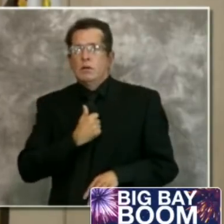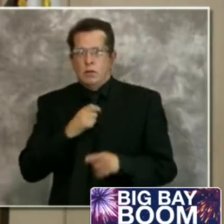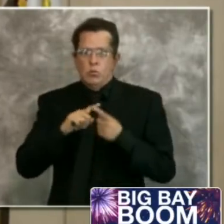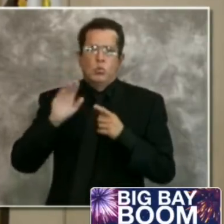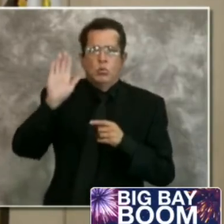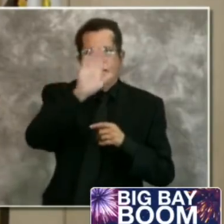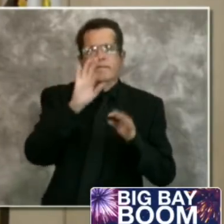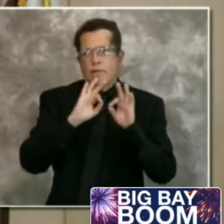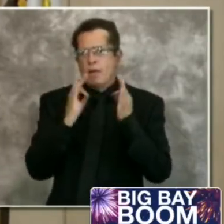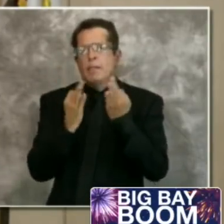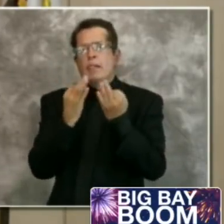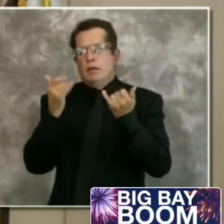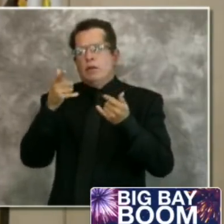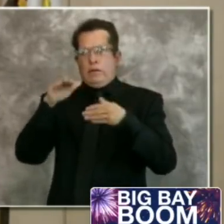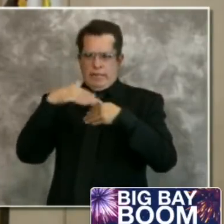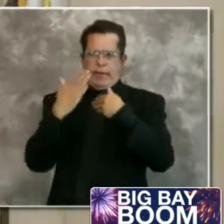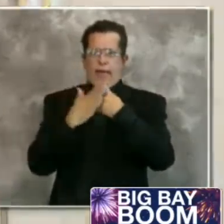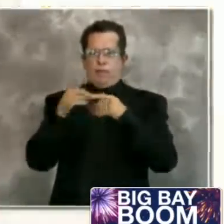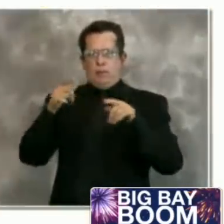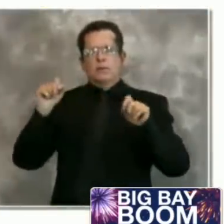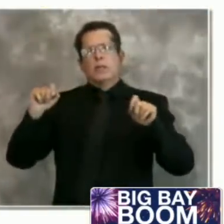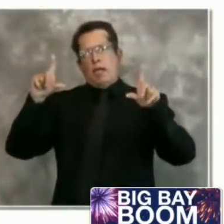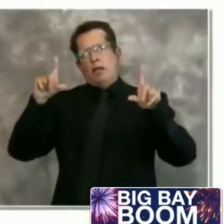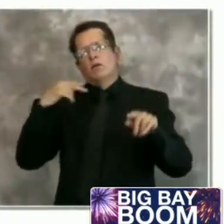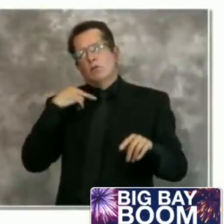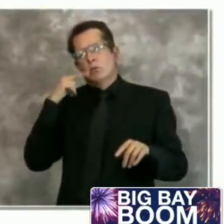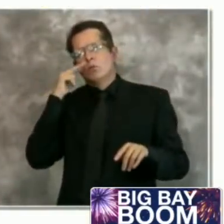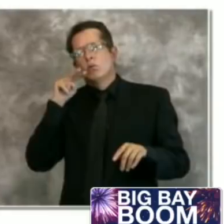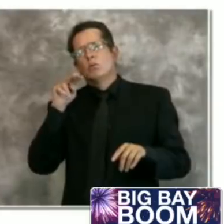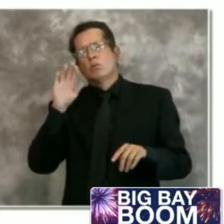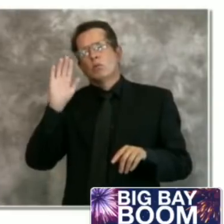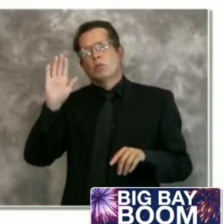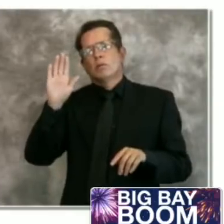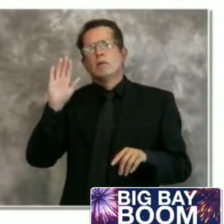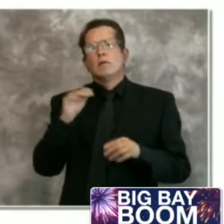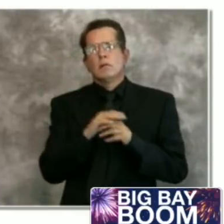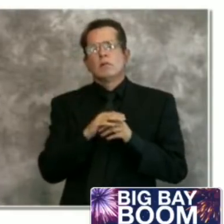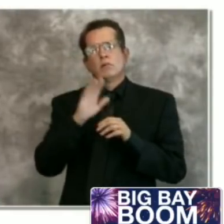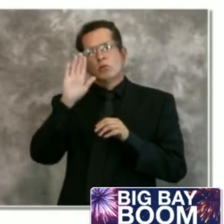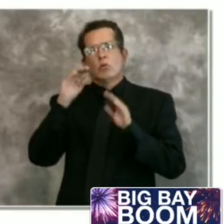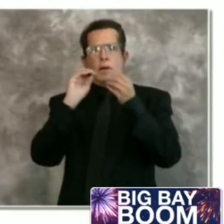HAVE LOST THEIR LIVES DUE TO COVID-19 DURING THIS PANDEMIC.